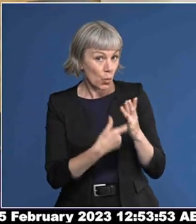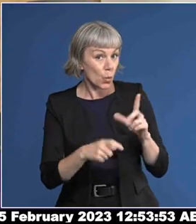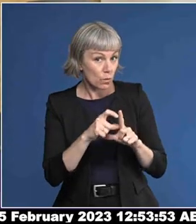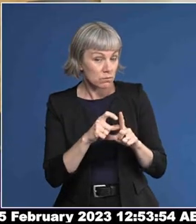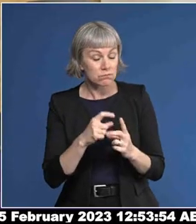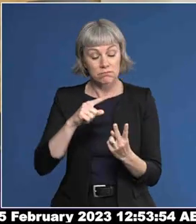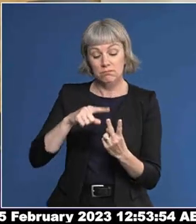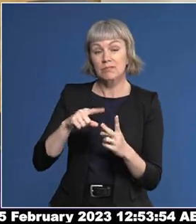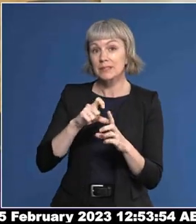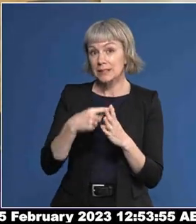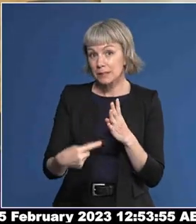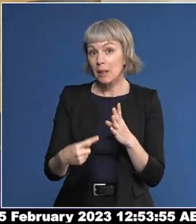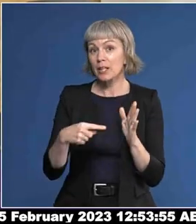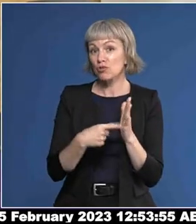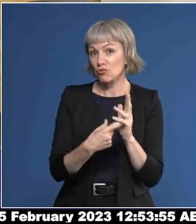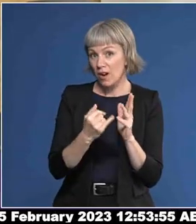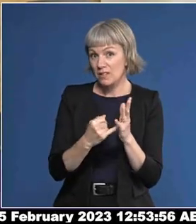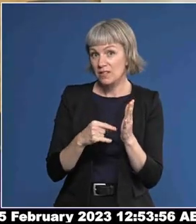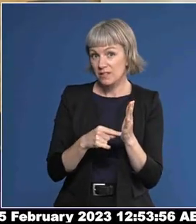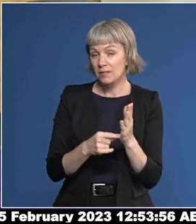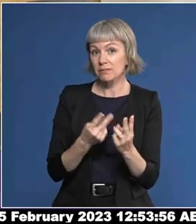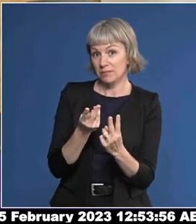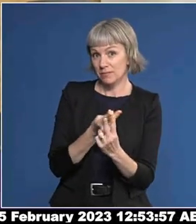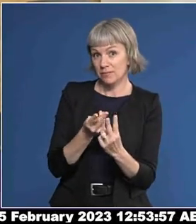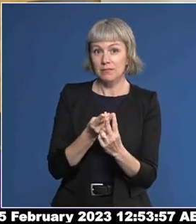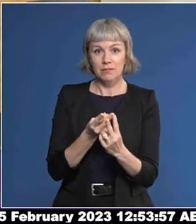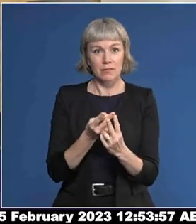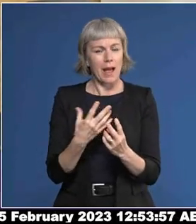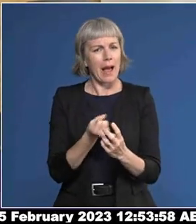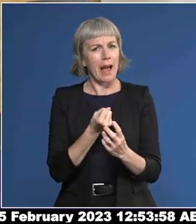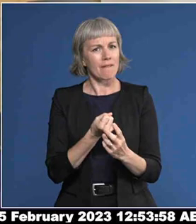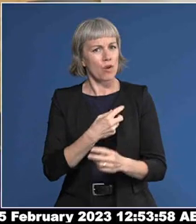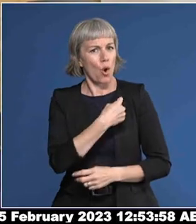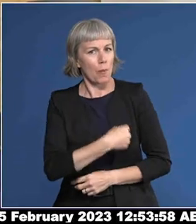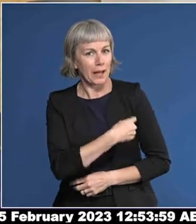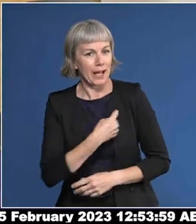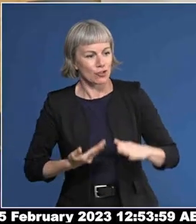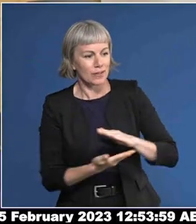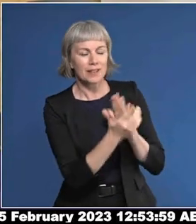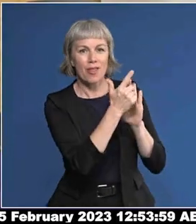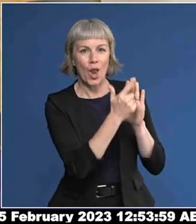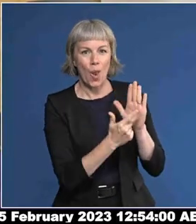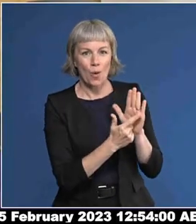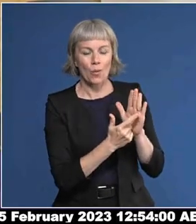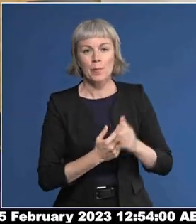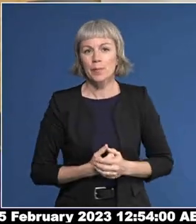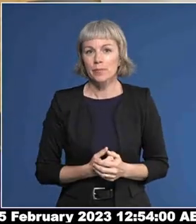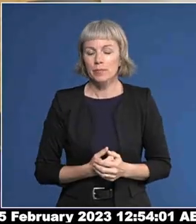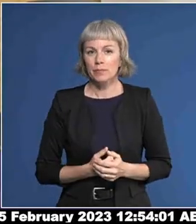up whistleblower regimes within your organisations. Yes, we do. MS EASTMAN: How you have met that obligation, having - bearing in